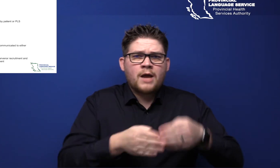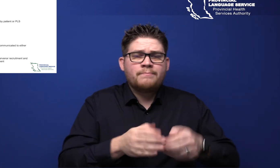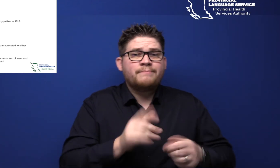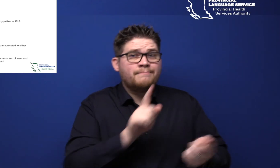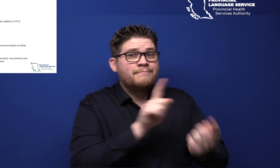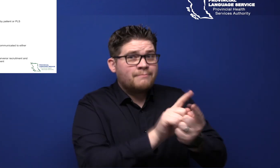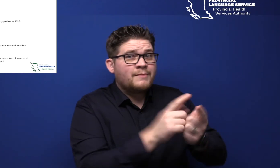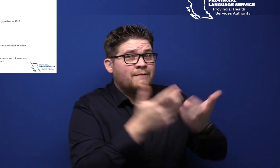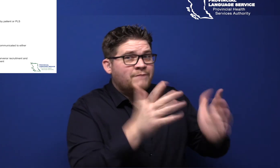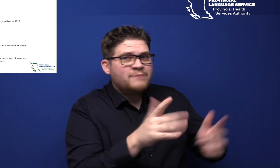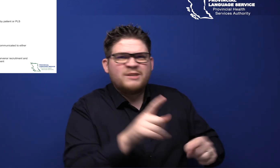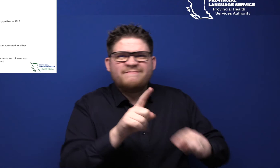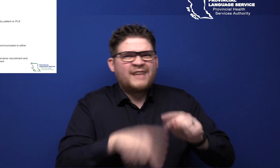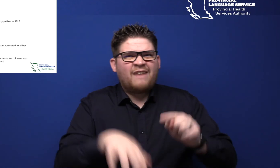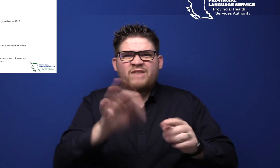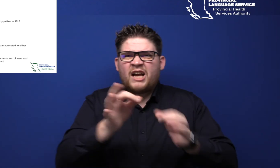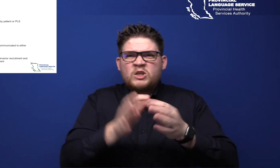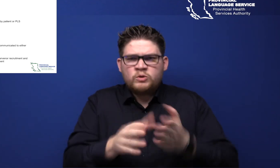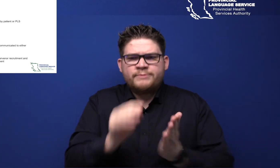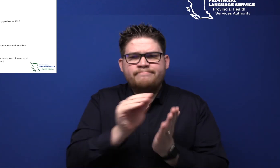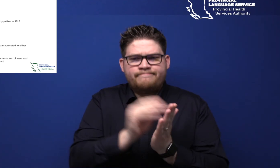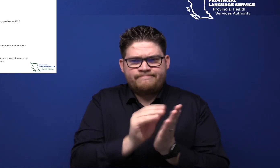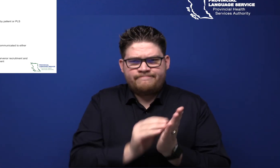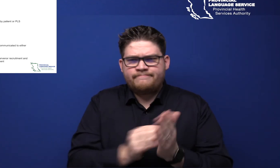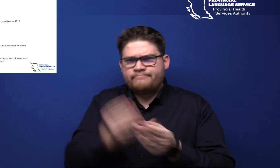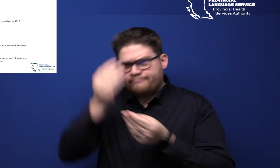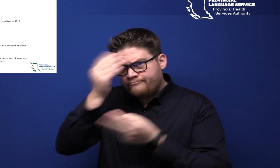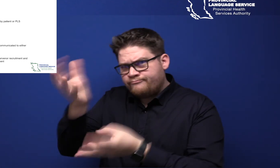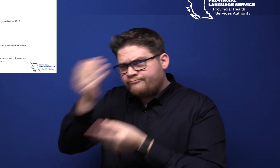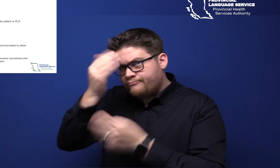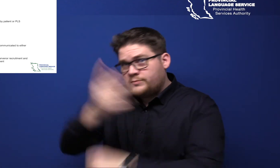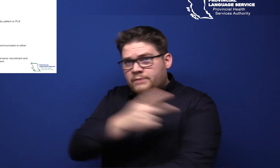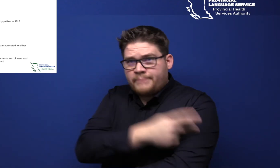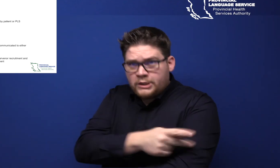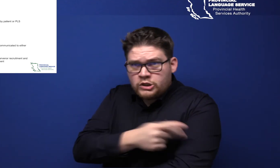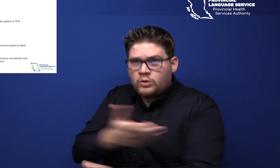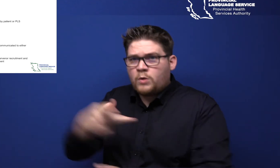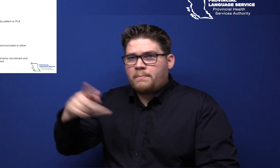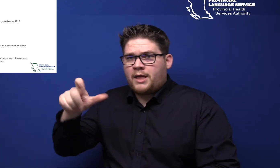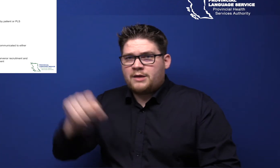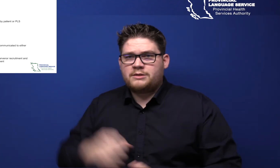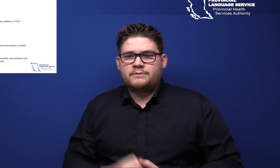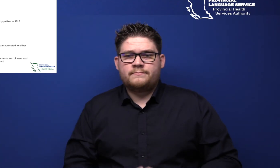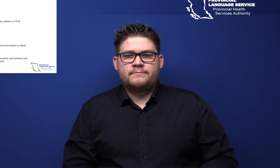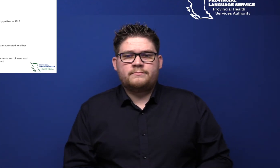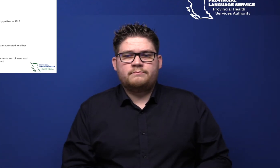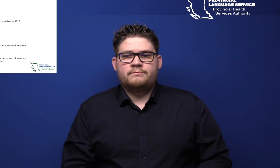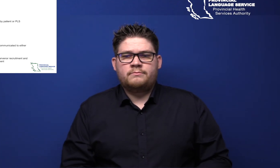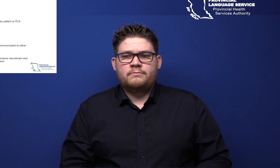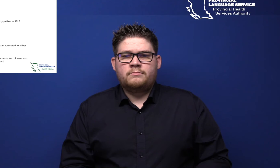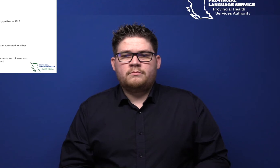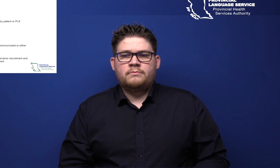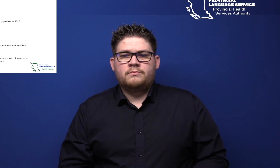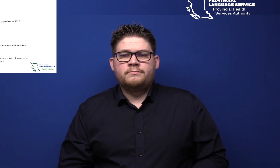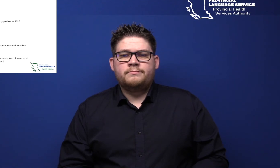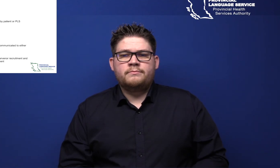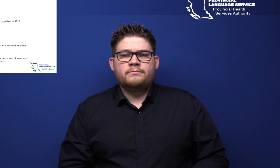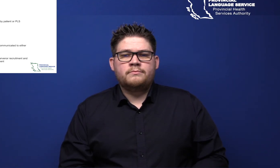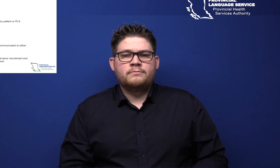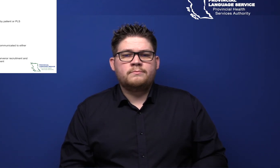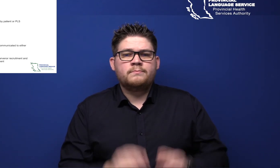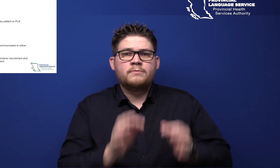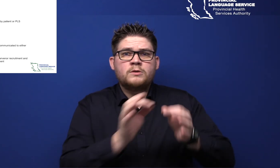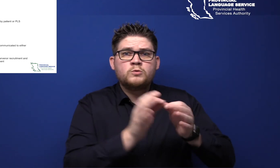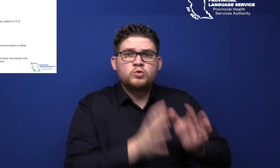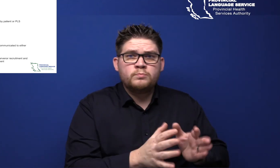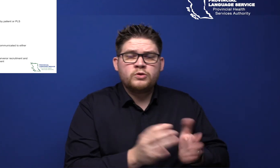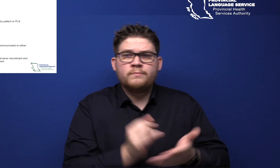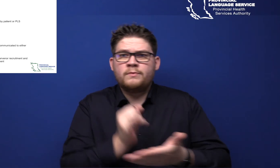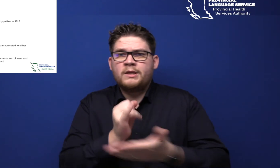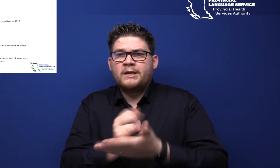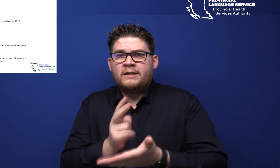THEY WILL MAKE SURE TO RECORD THE OUTCOME AND COMMUNICATE THAT TO THE PATIENT OR PLS.